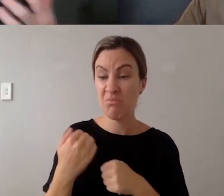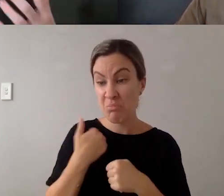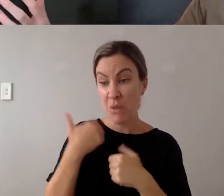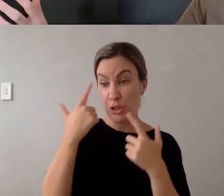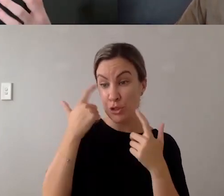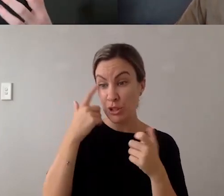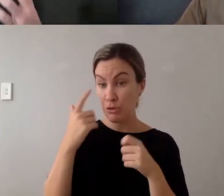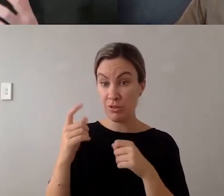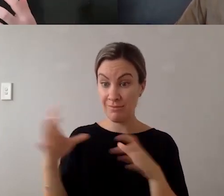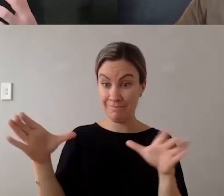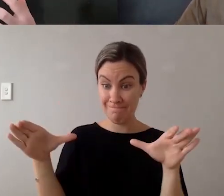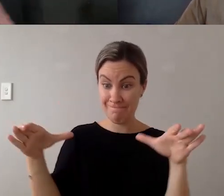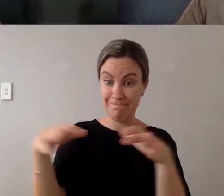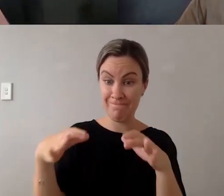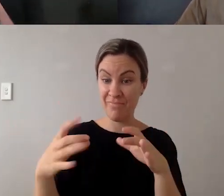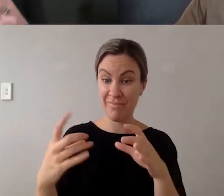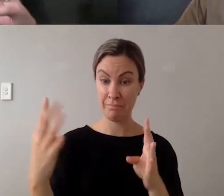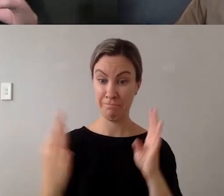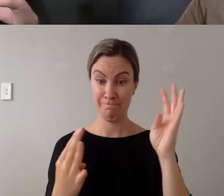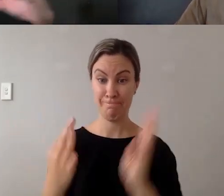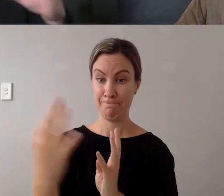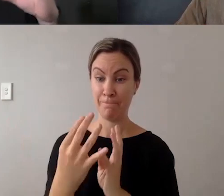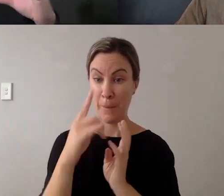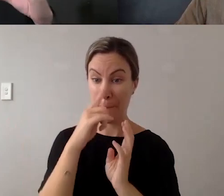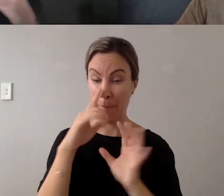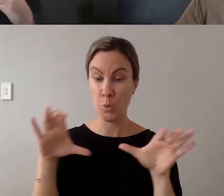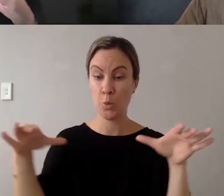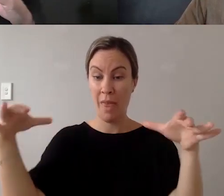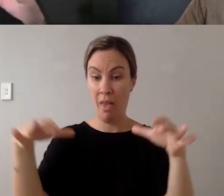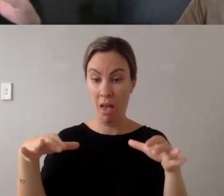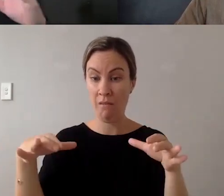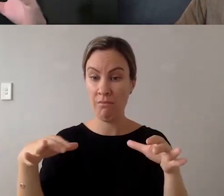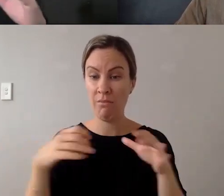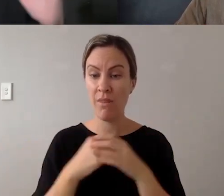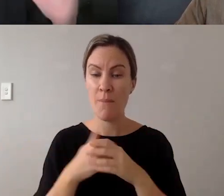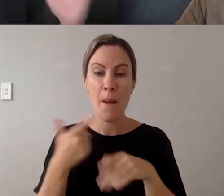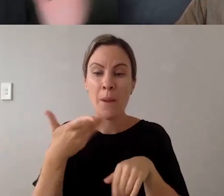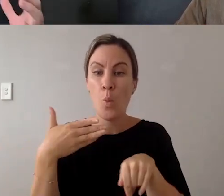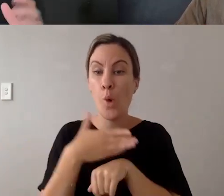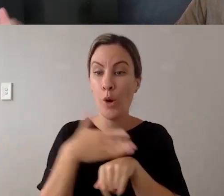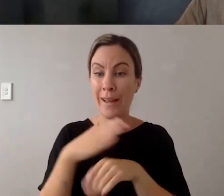your people as you can. But let's start by thinking about a working group and saying, "Let's get together. We don't know what the